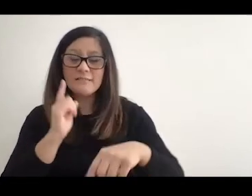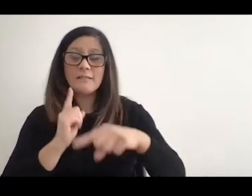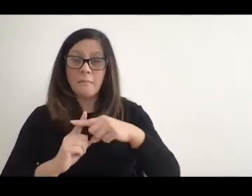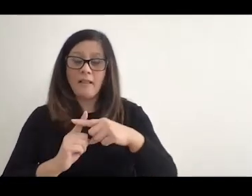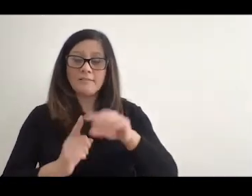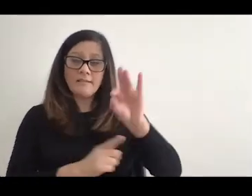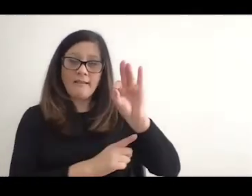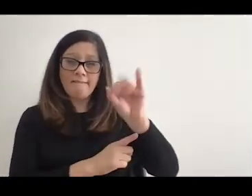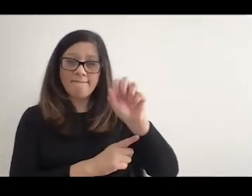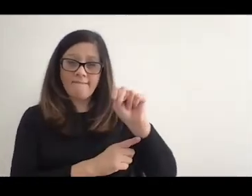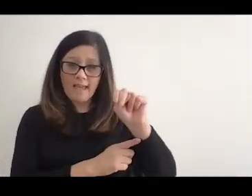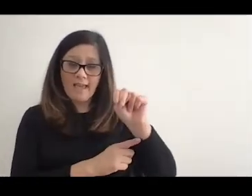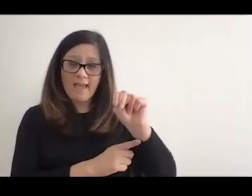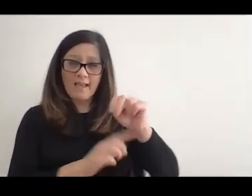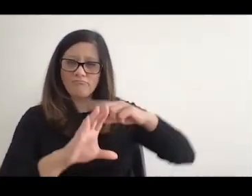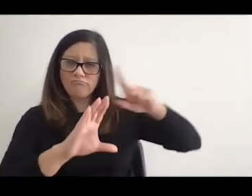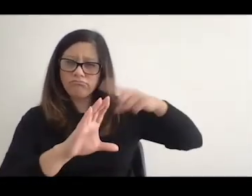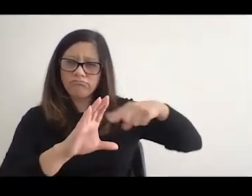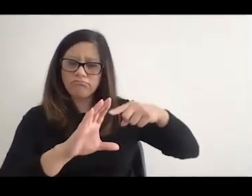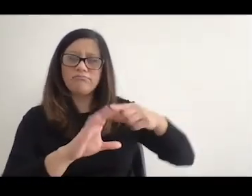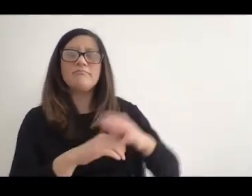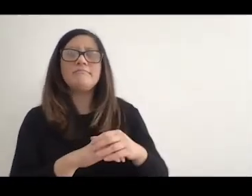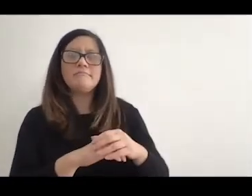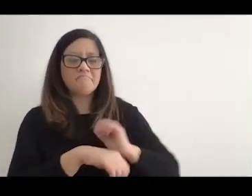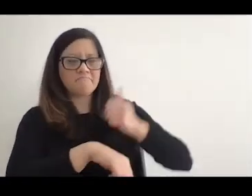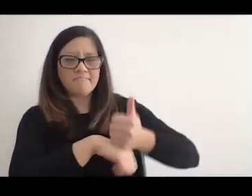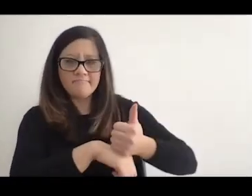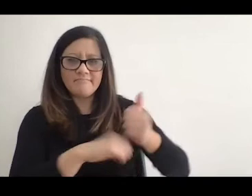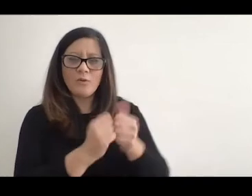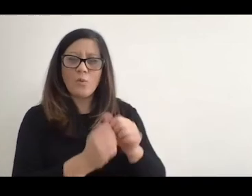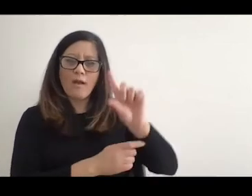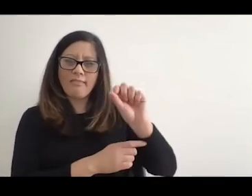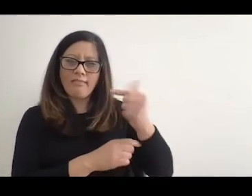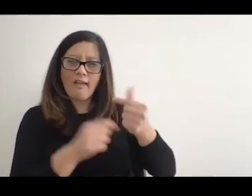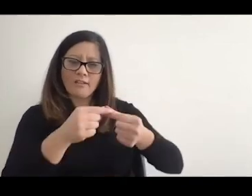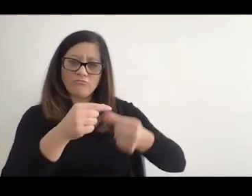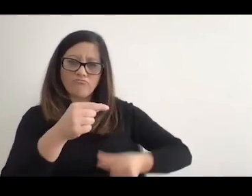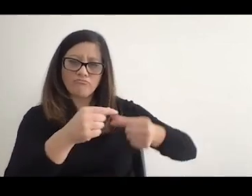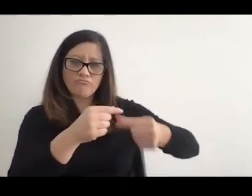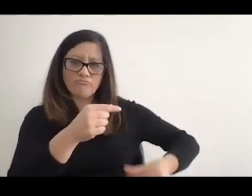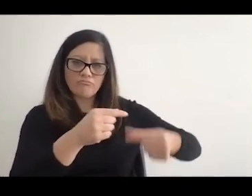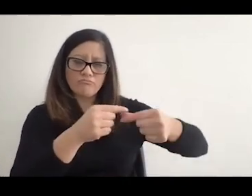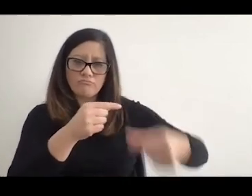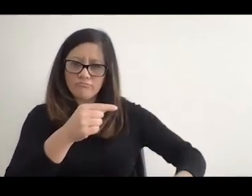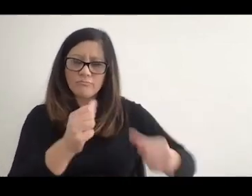where the light would be. Also there is cabinetry, dark wood, cabinetry to my left,